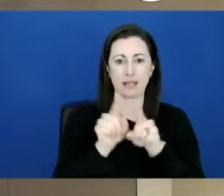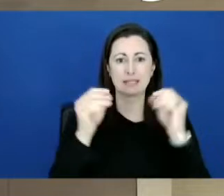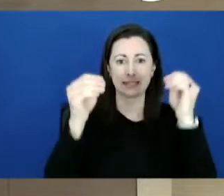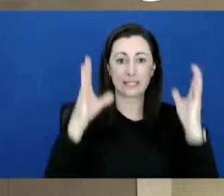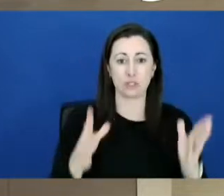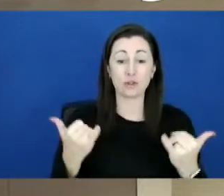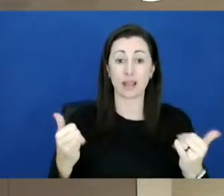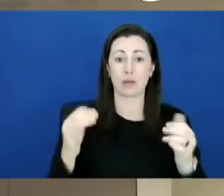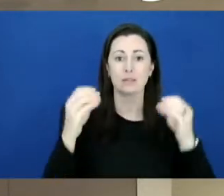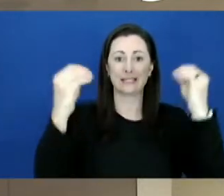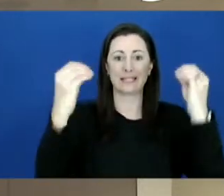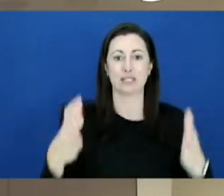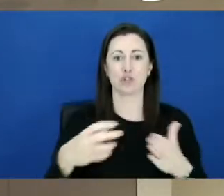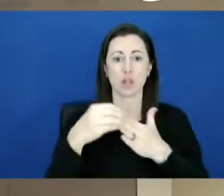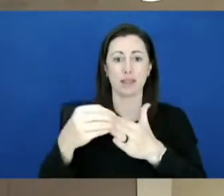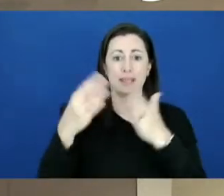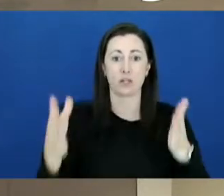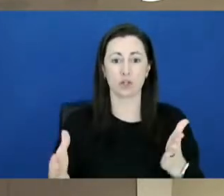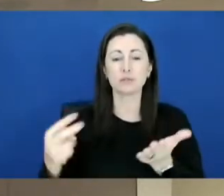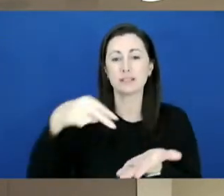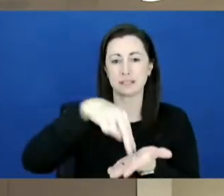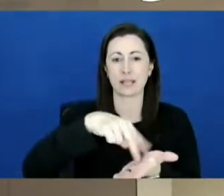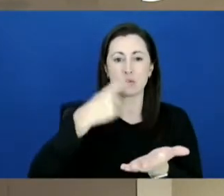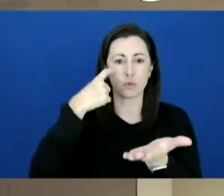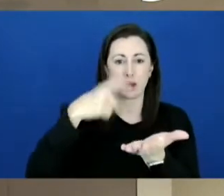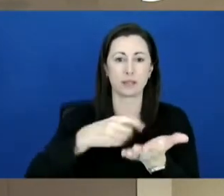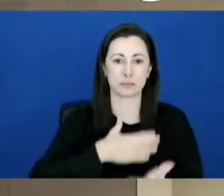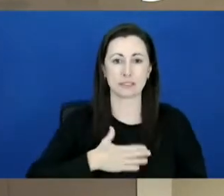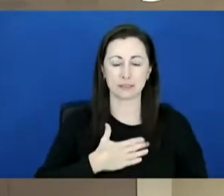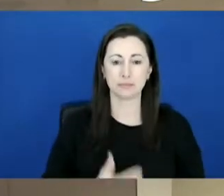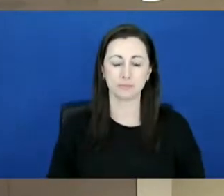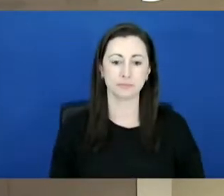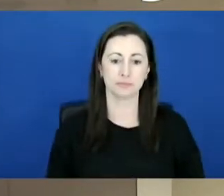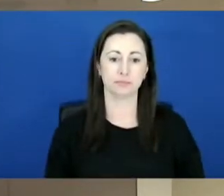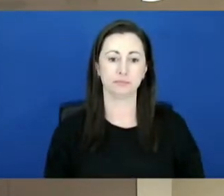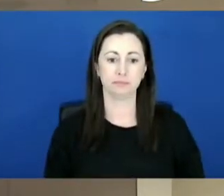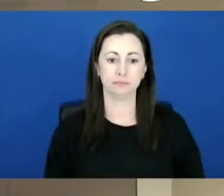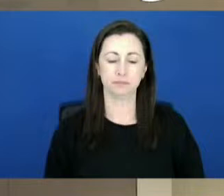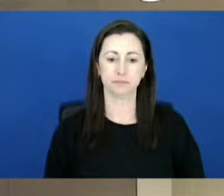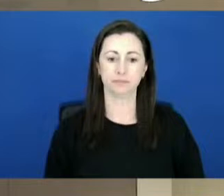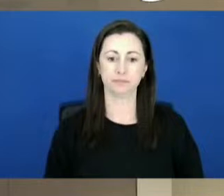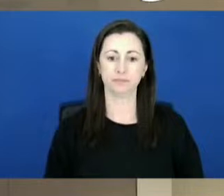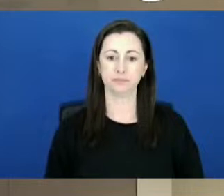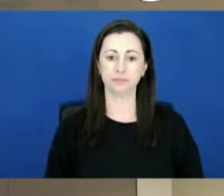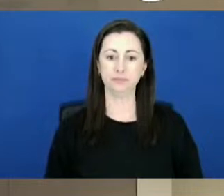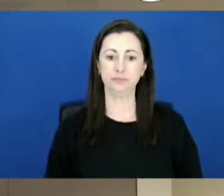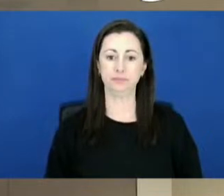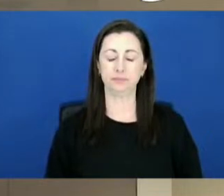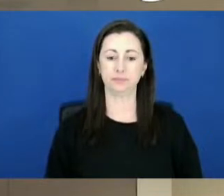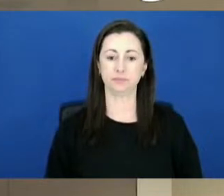CAME HERE BEFORE AS A TEACHER,